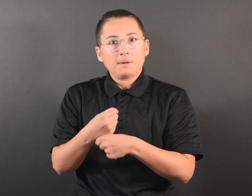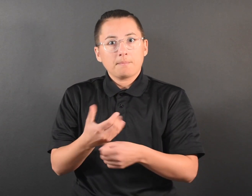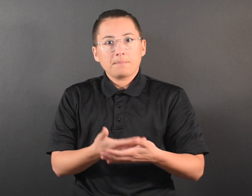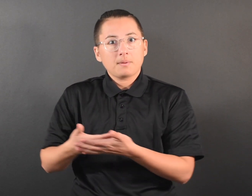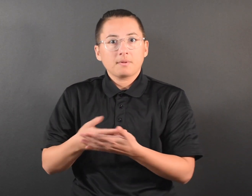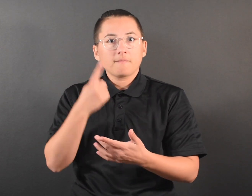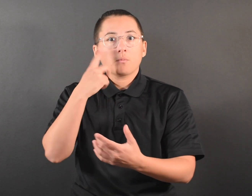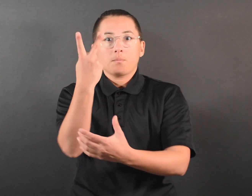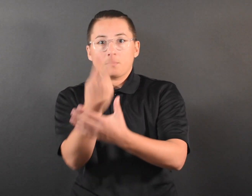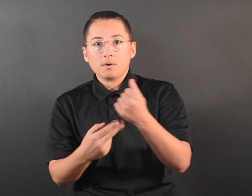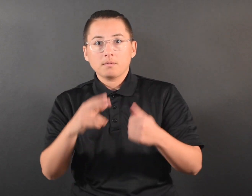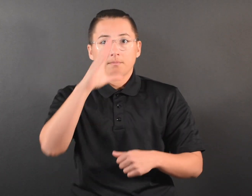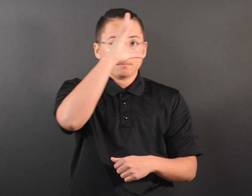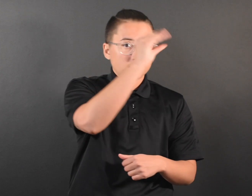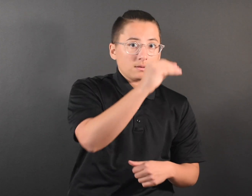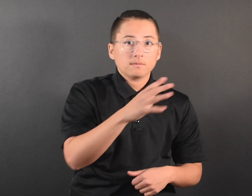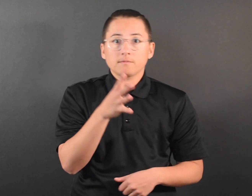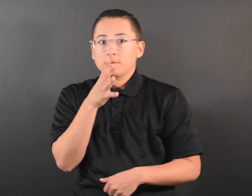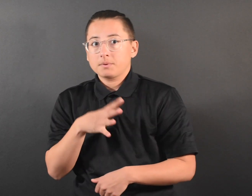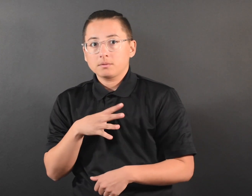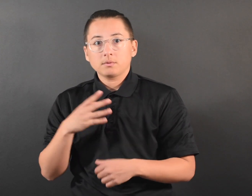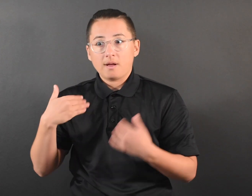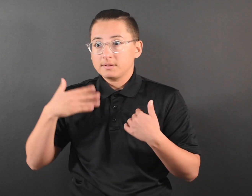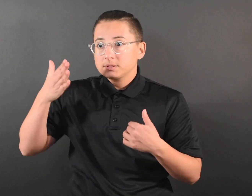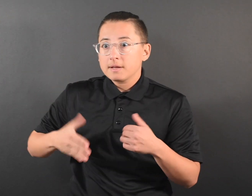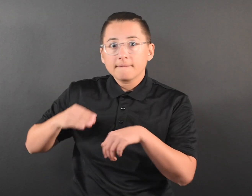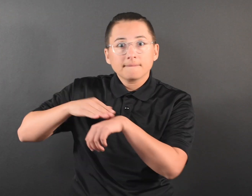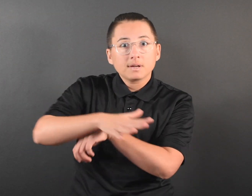Get vaccinated even if you already had COVID-19.